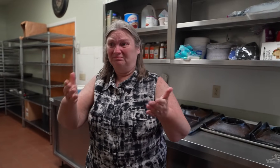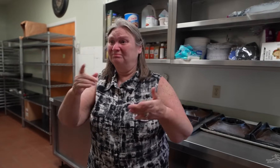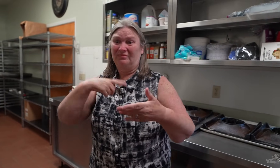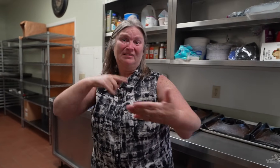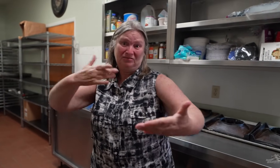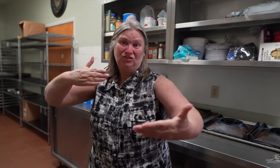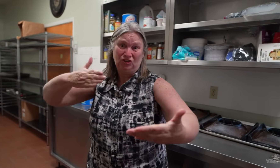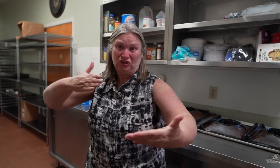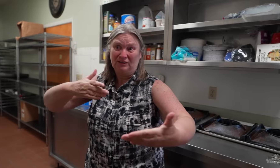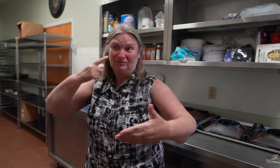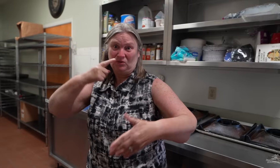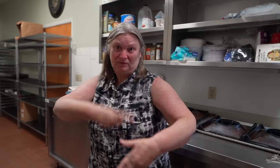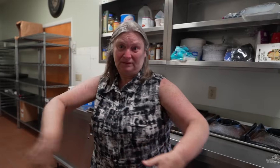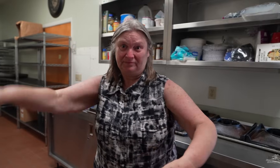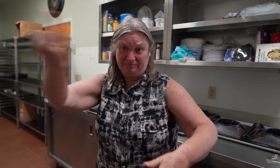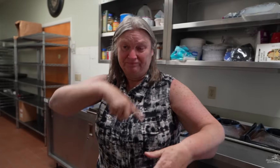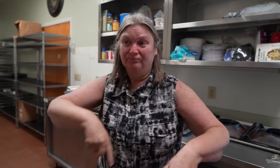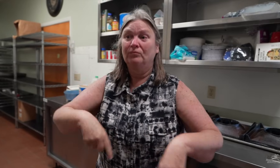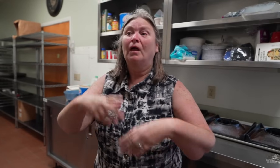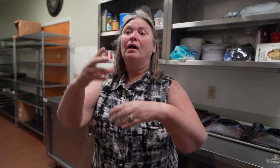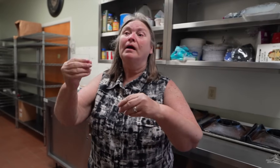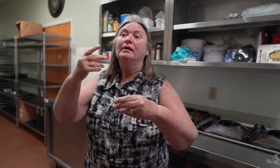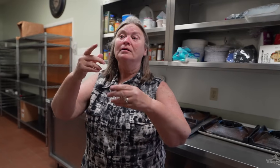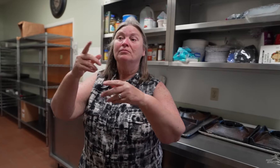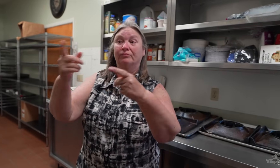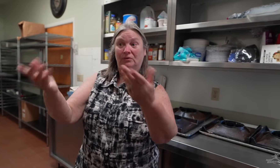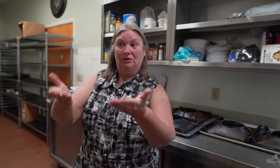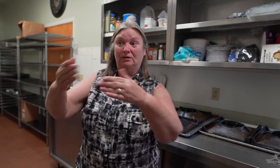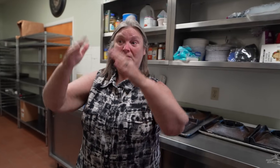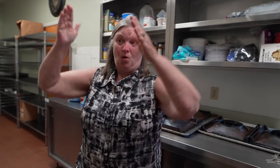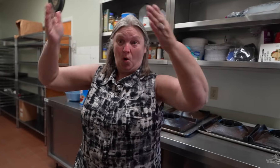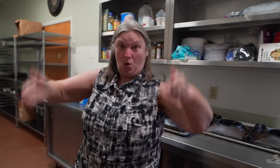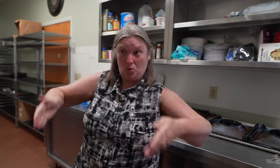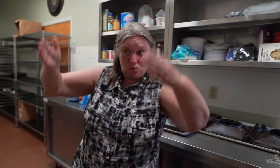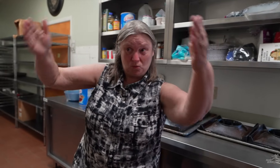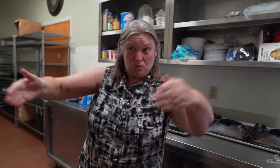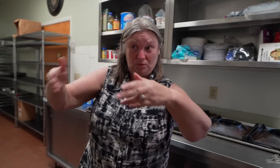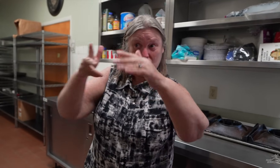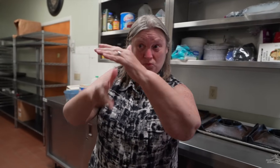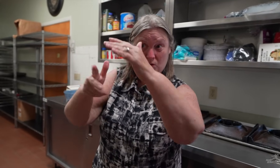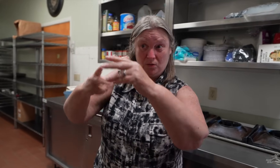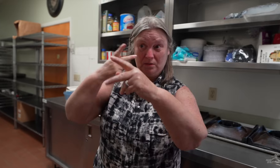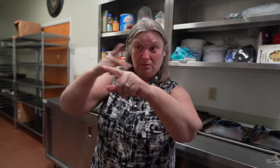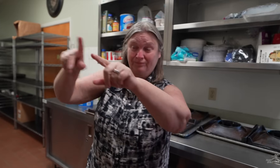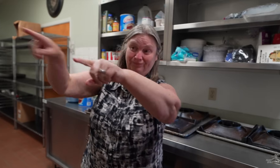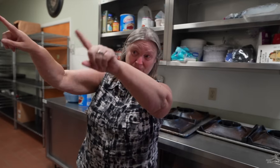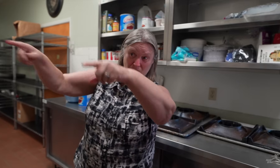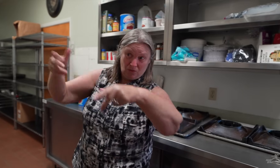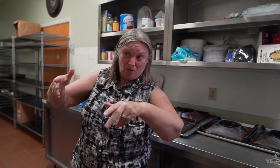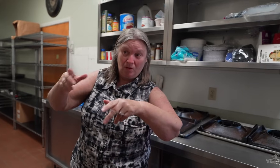We cook everything fresh for them. If the pavilion’s garage doors are closed, we can fit